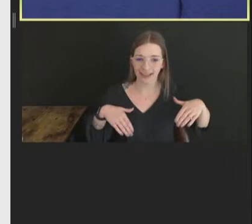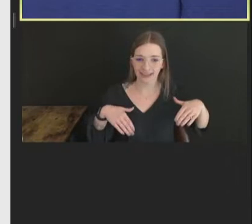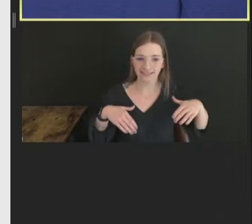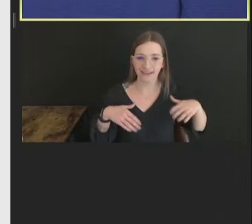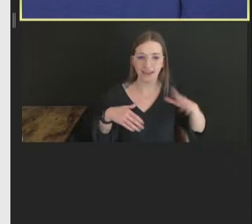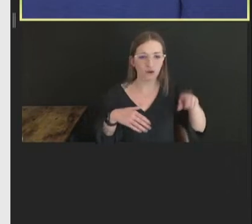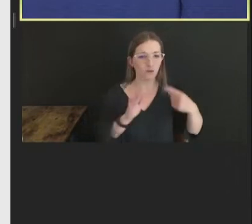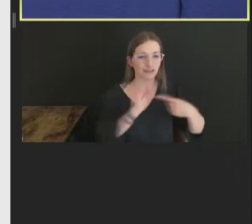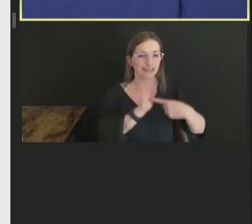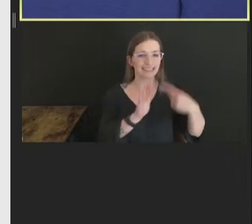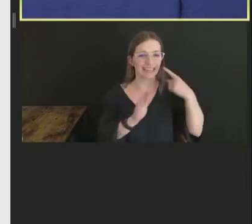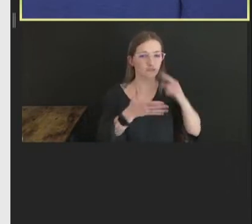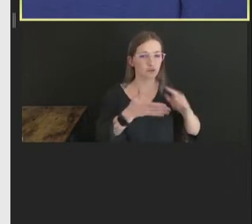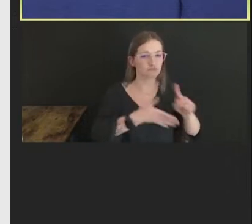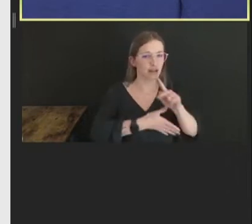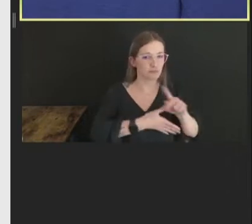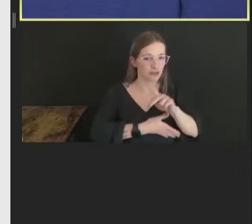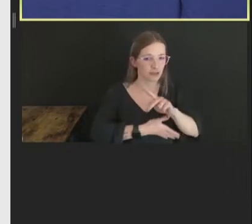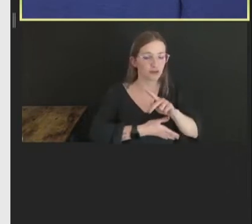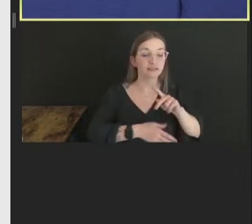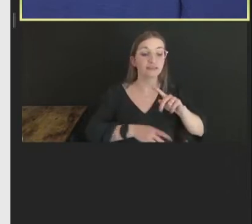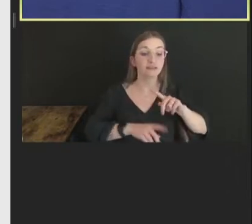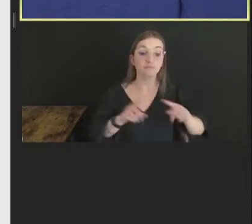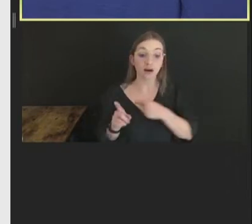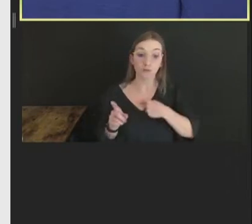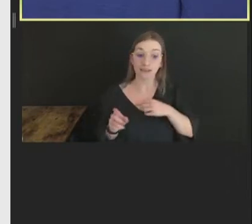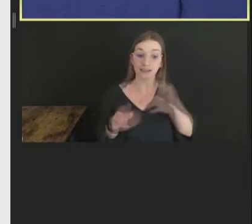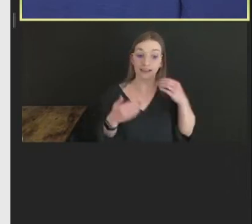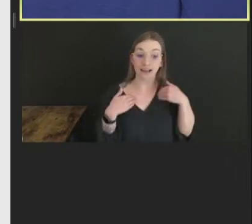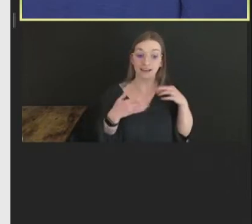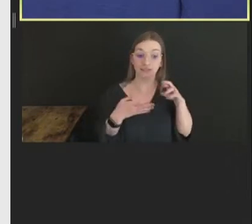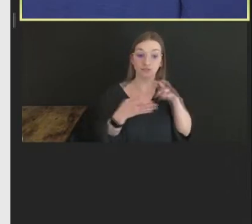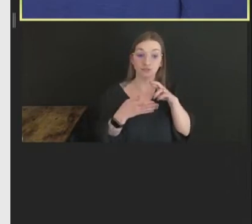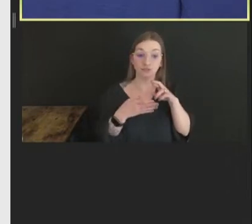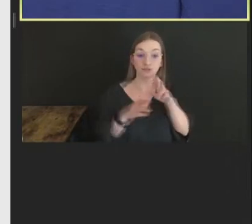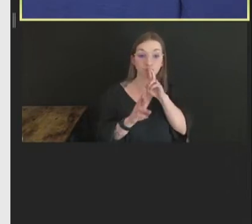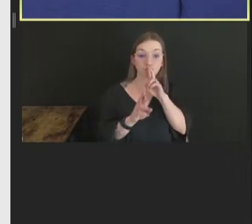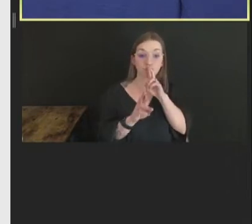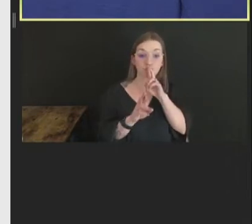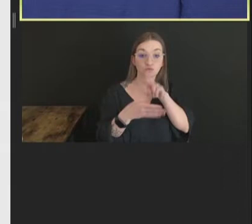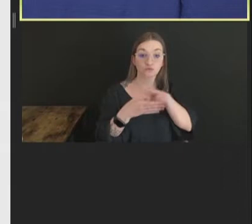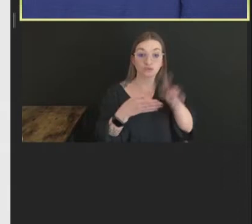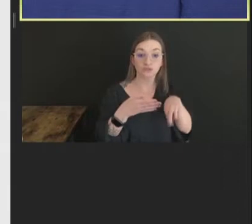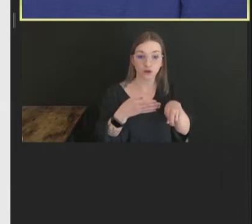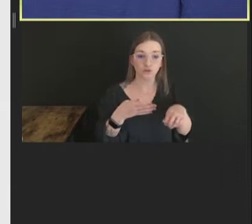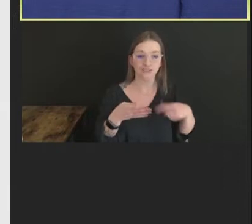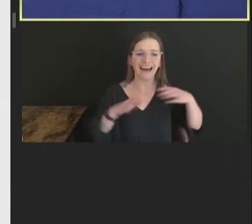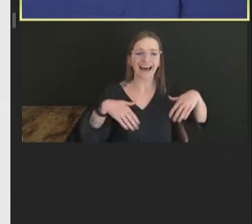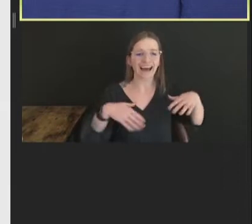But we have results which has just dropped. They've not been analyzed in completion. So,